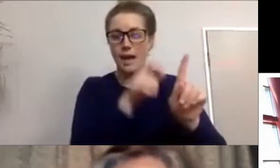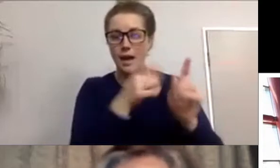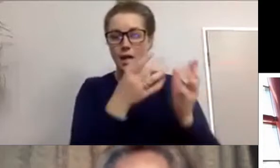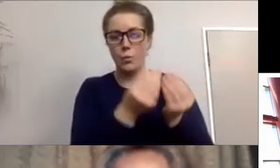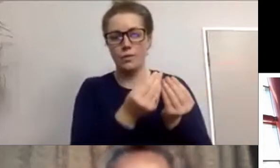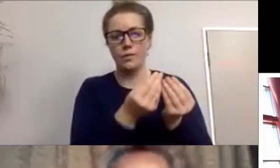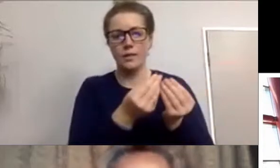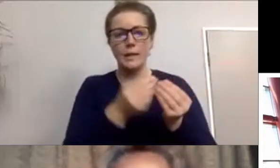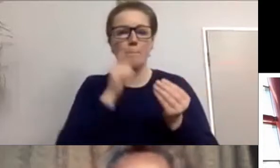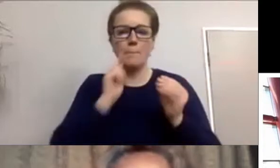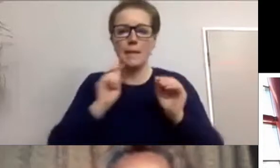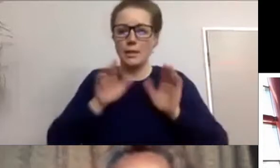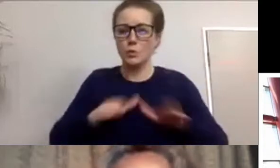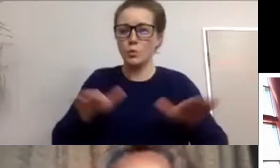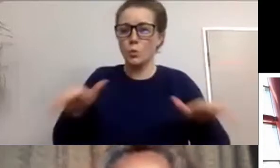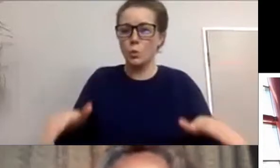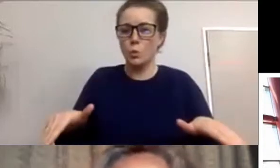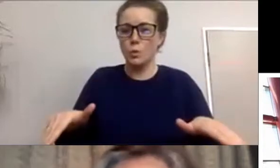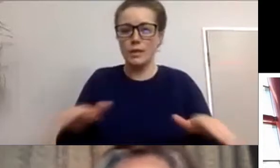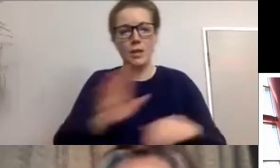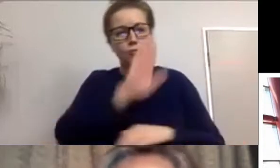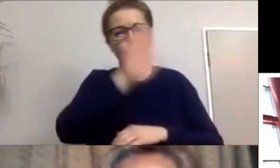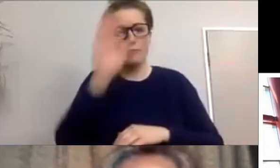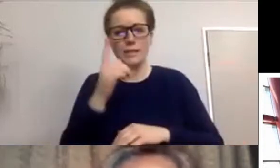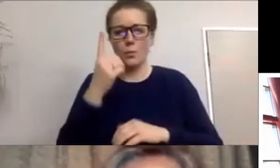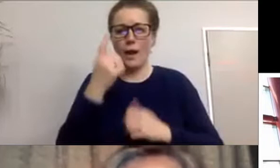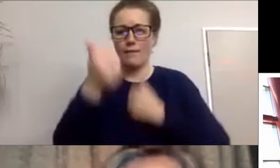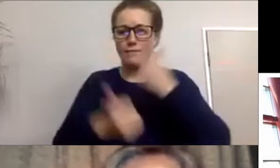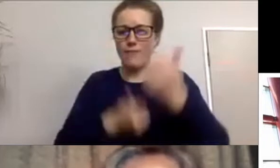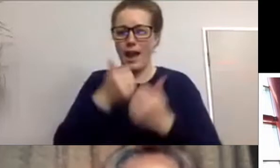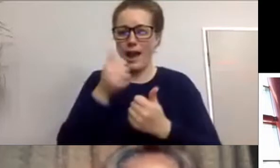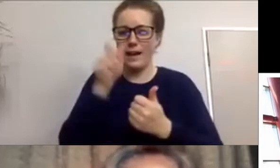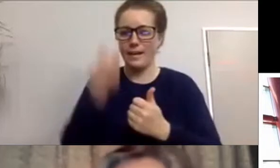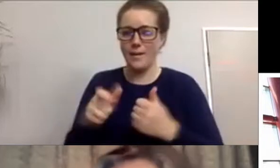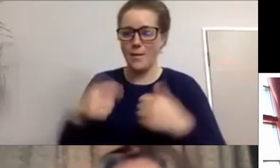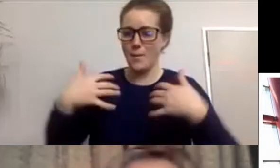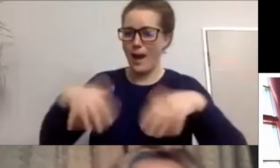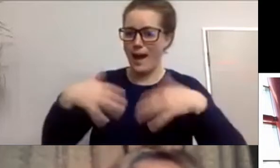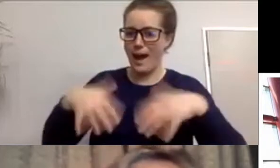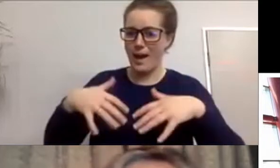tutu, greeting one of her fans, in the foyer following a relaxed